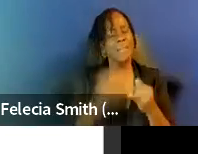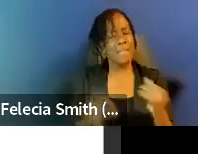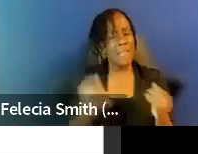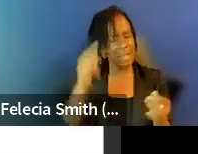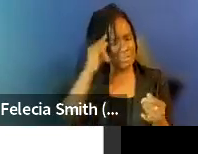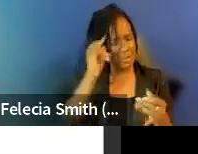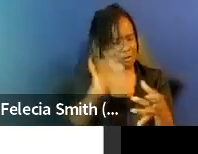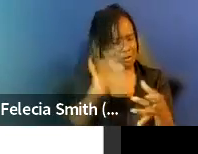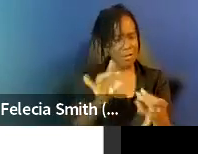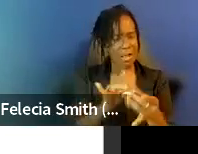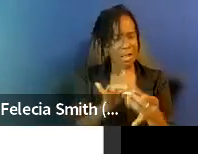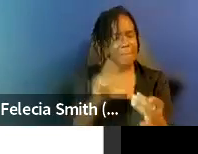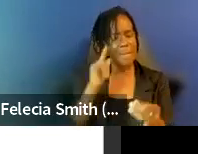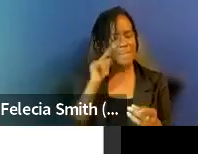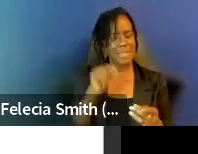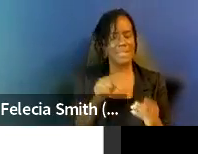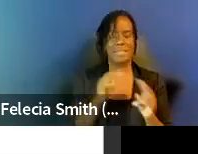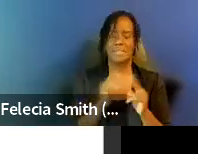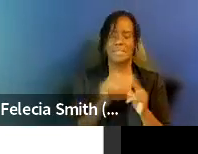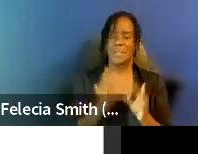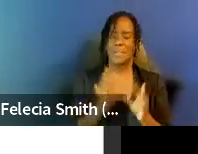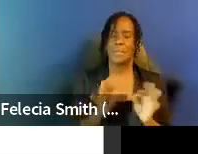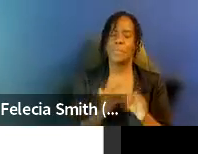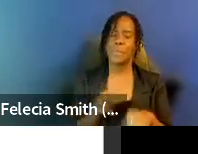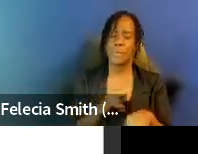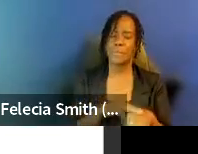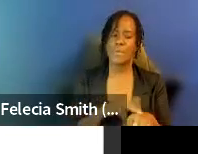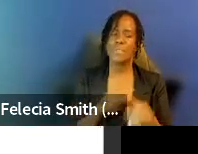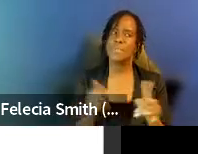thinking through, again, looking forward what to do to build capacity to keep it moving. Next